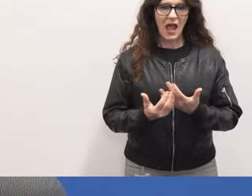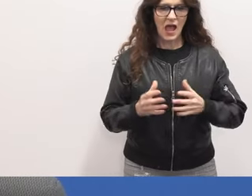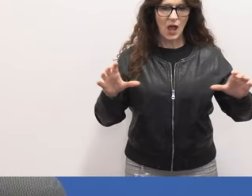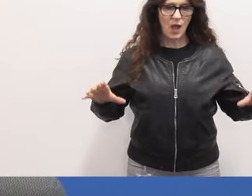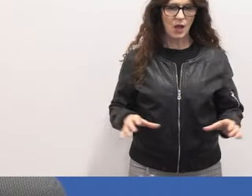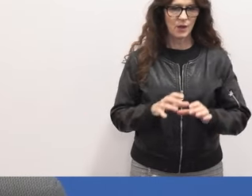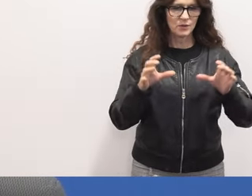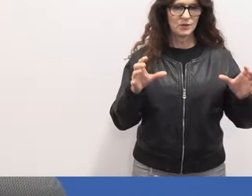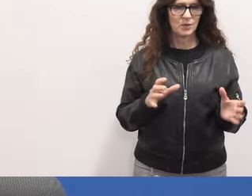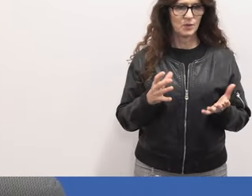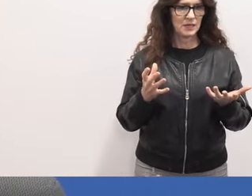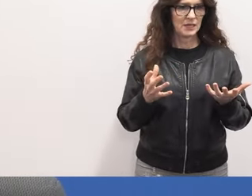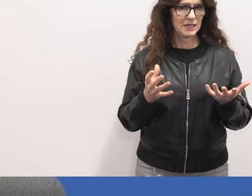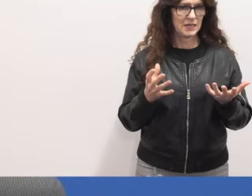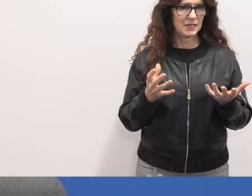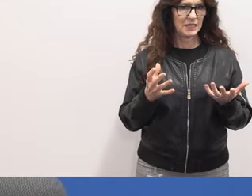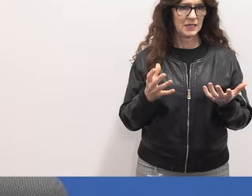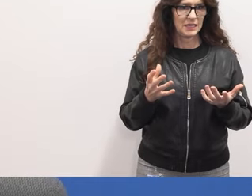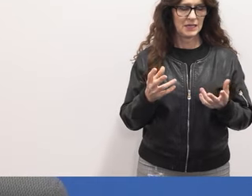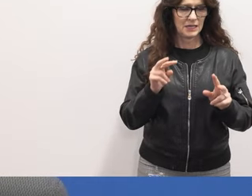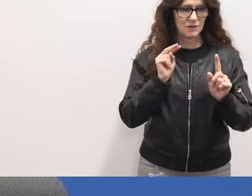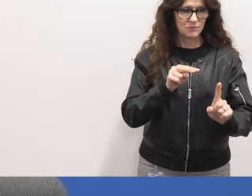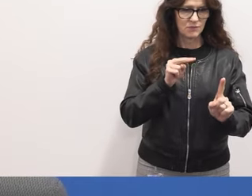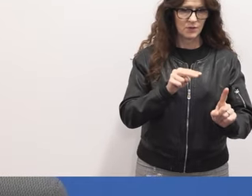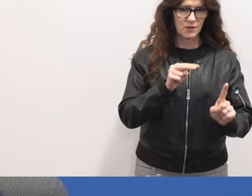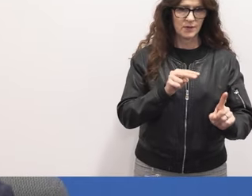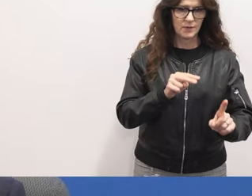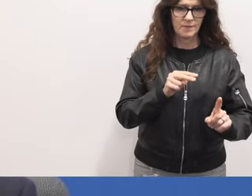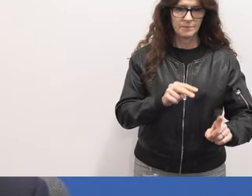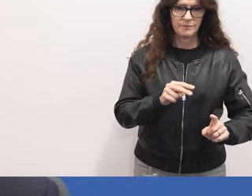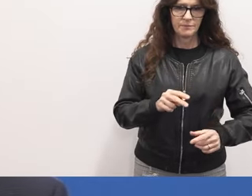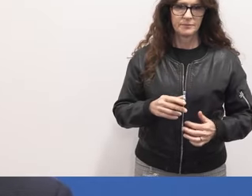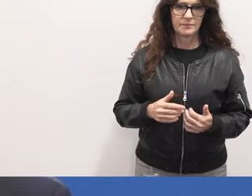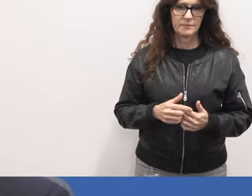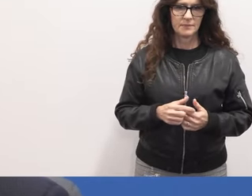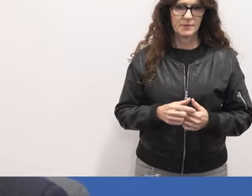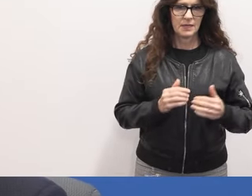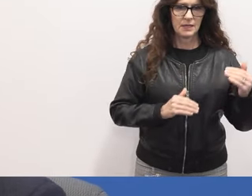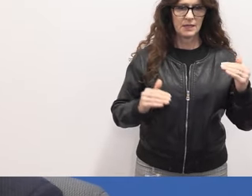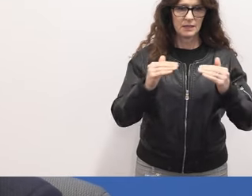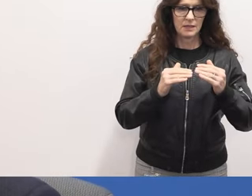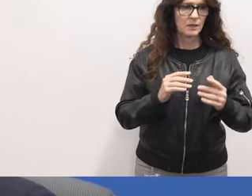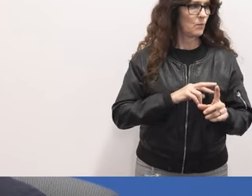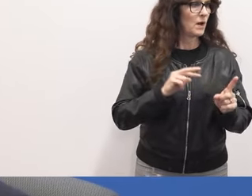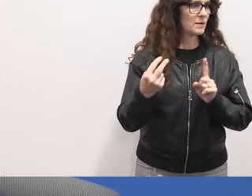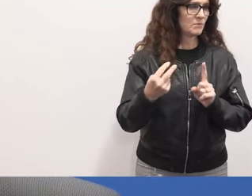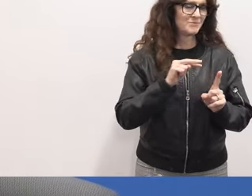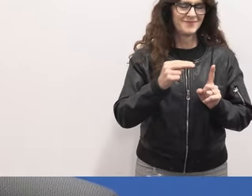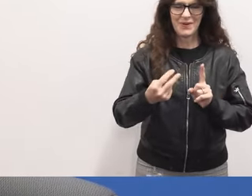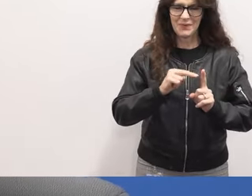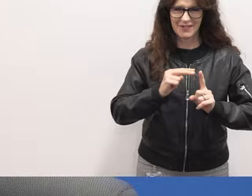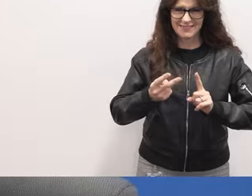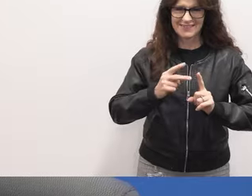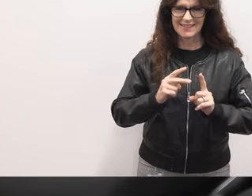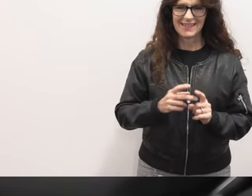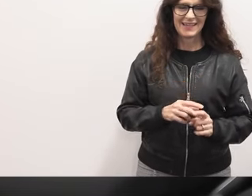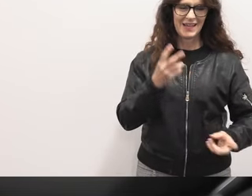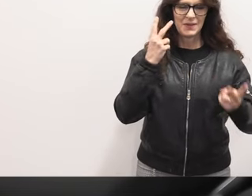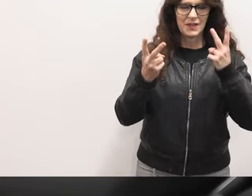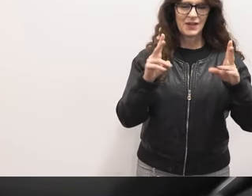and excellence? [Jill Baker] Yeah. Value and vision. [Jill Baker] One perspective I might share, and I'm looking at our district goals,